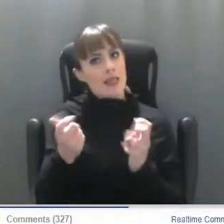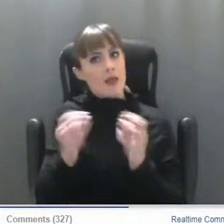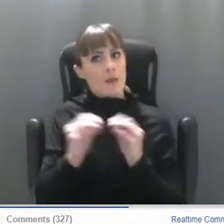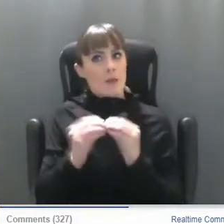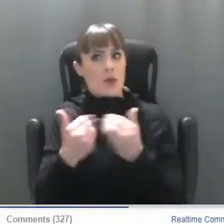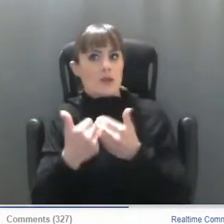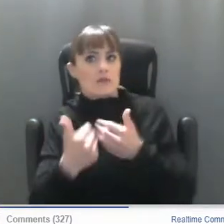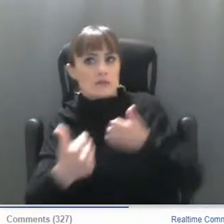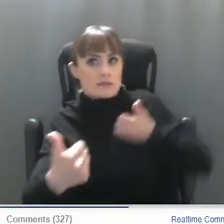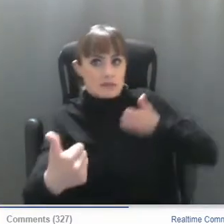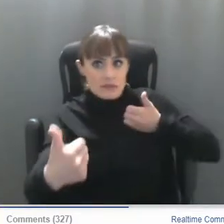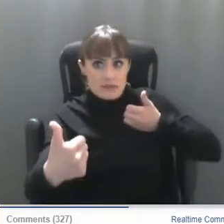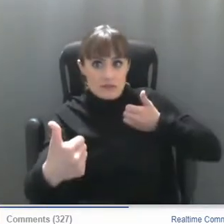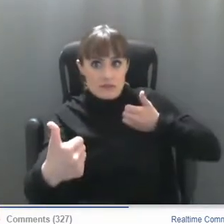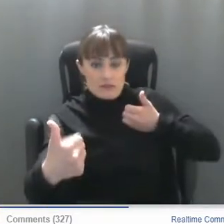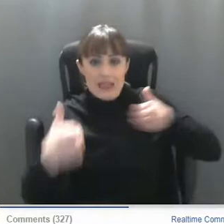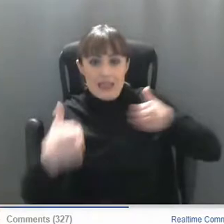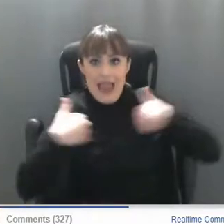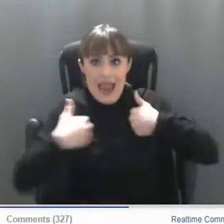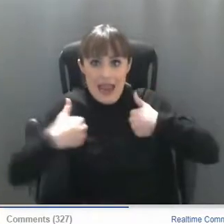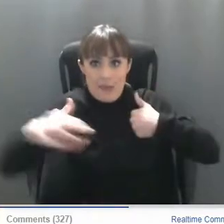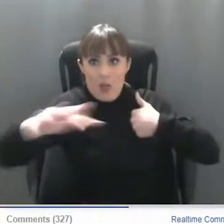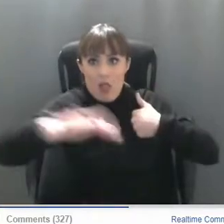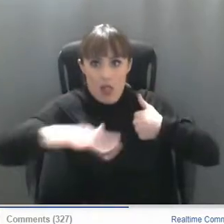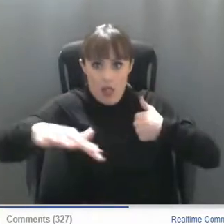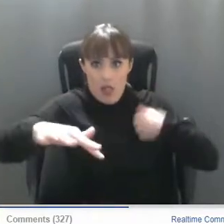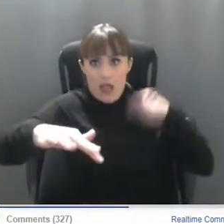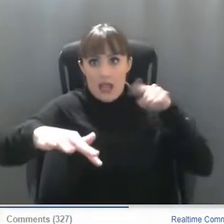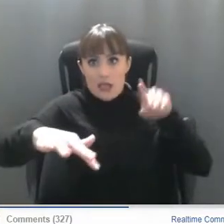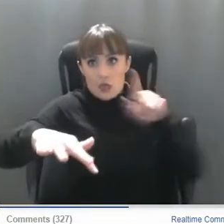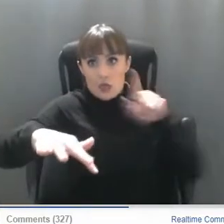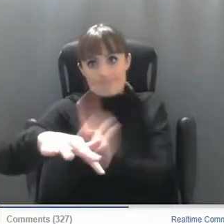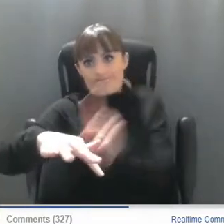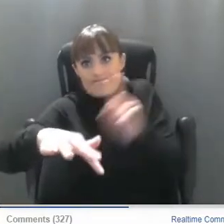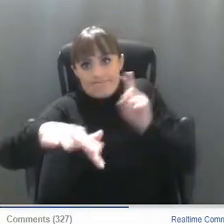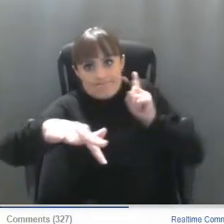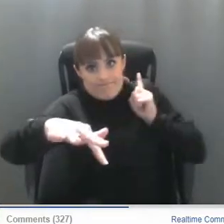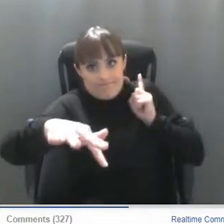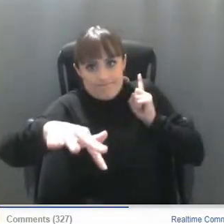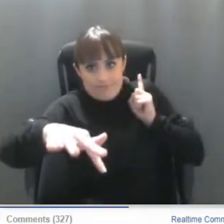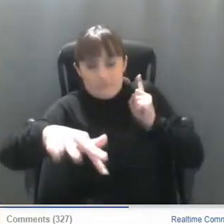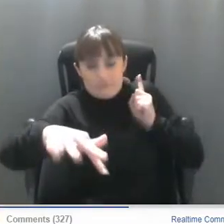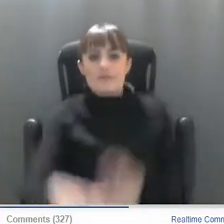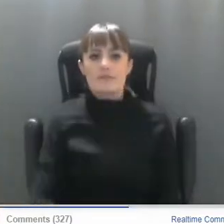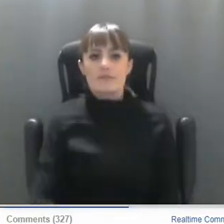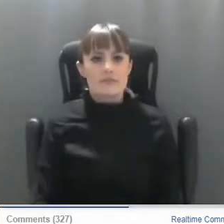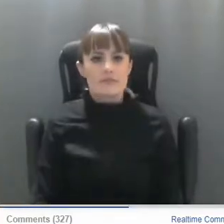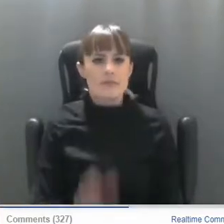you and the animal. I don't see our linx right now. I'm trying to give you guys a